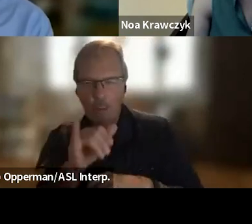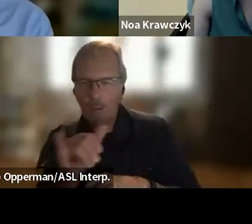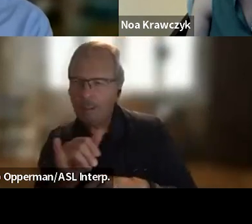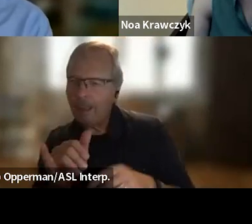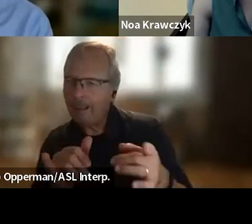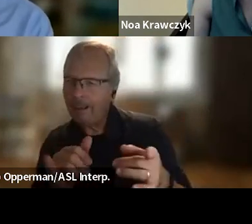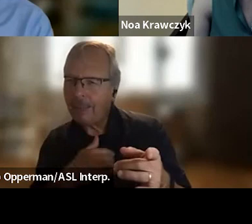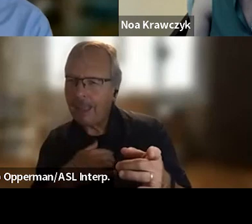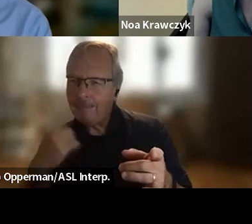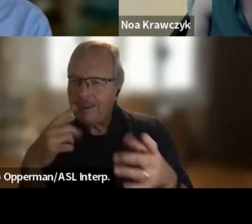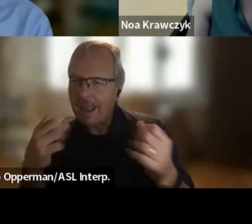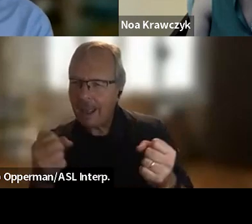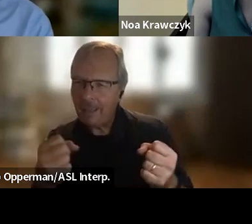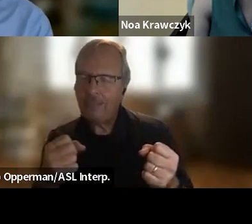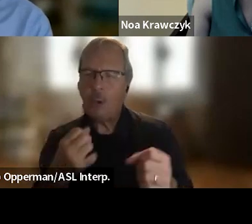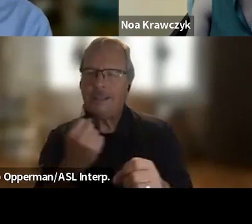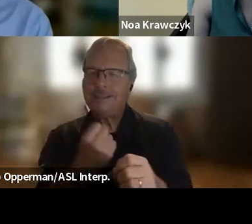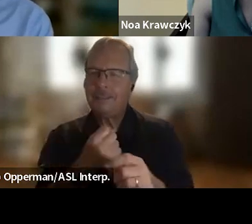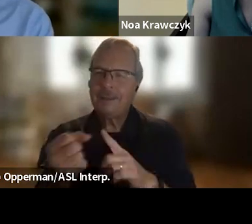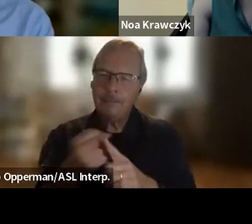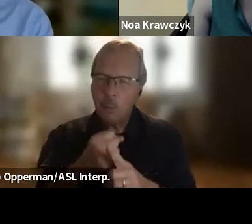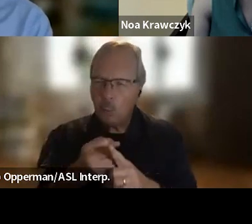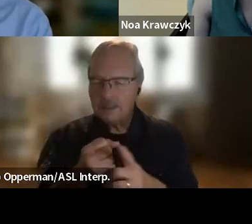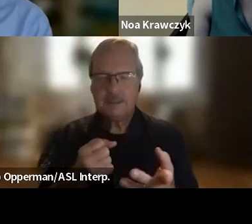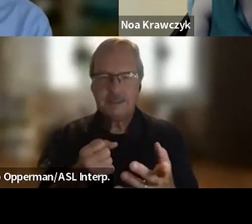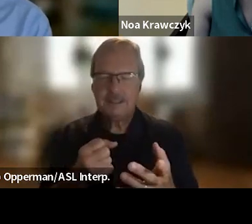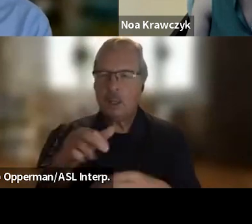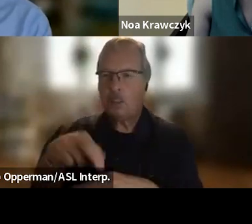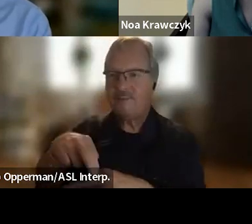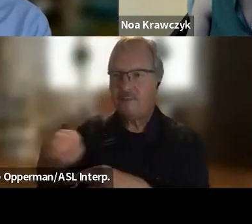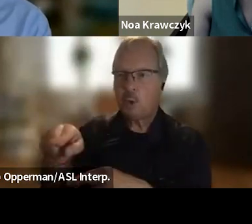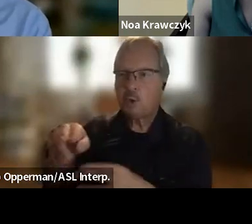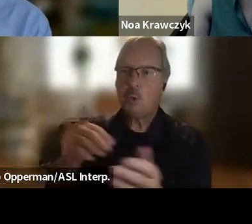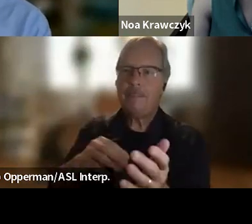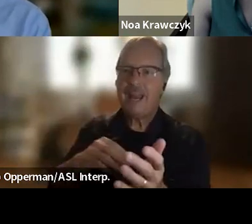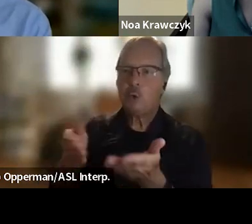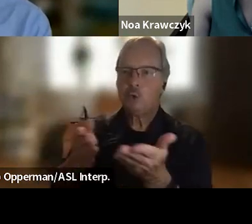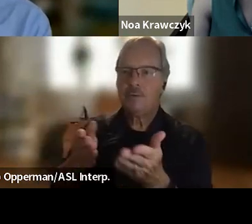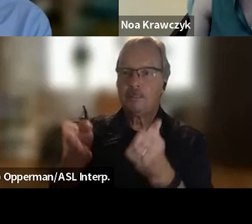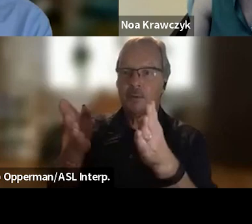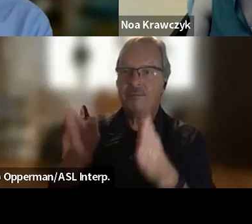mental health substance abuse, there would be a referral to the medical service provider. Now it's a little tougher